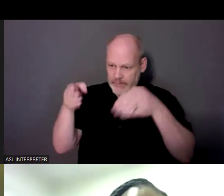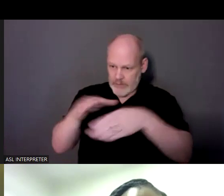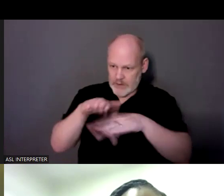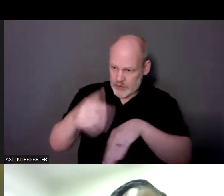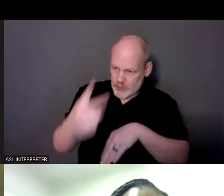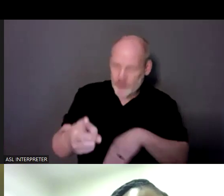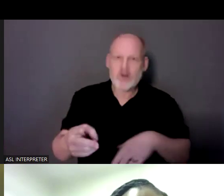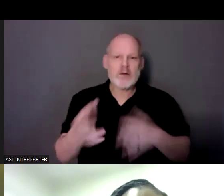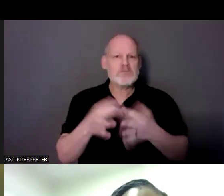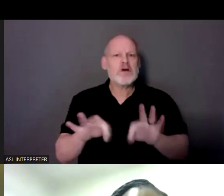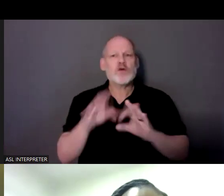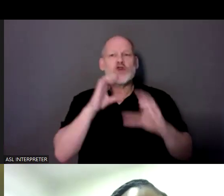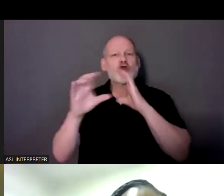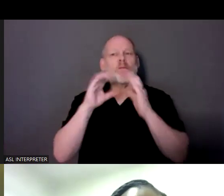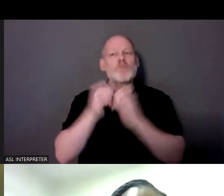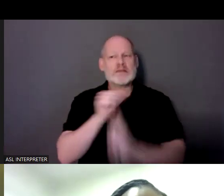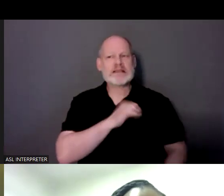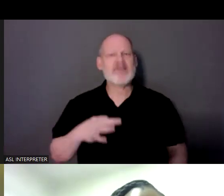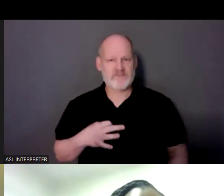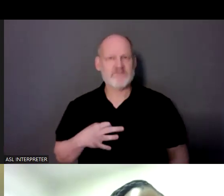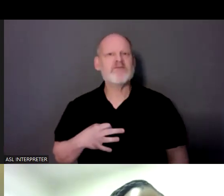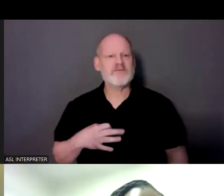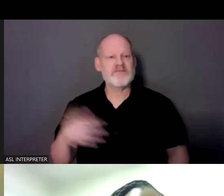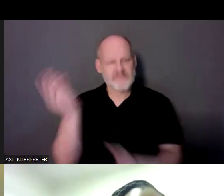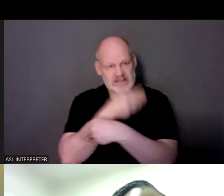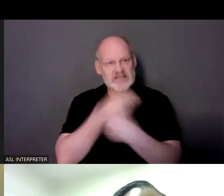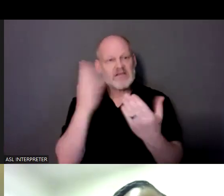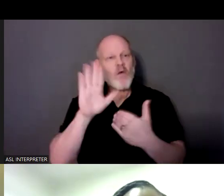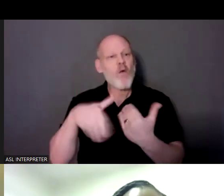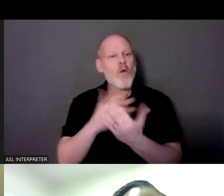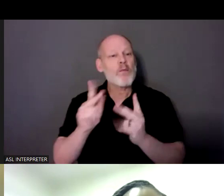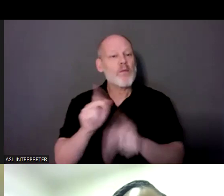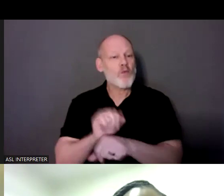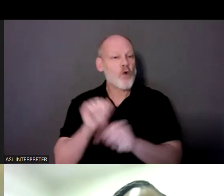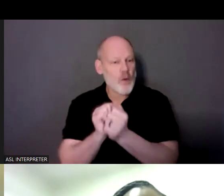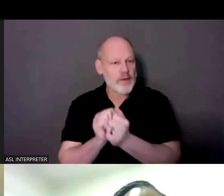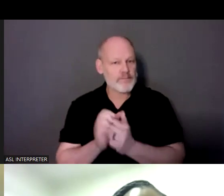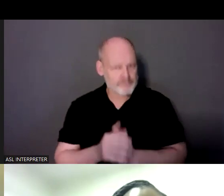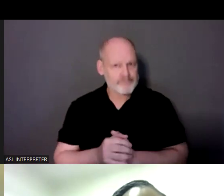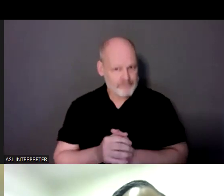staff and all of our people that we work with data was huge. We actually hired a